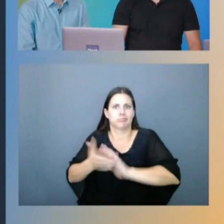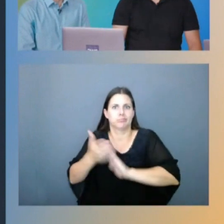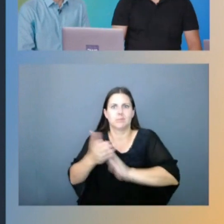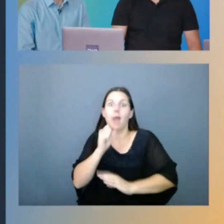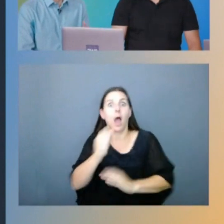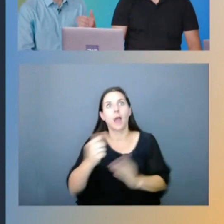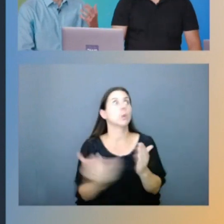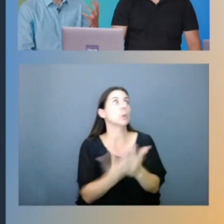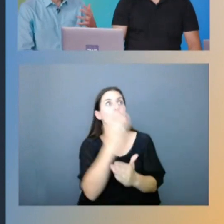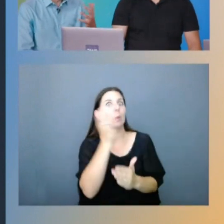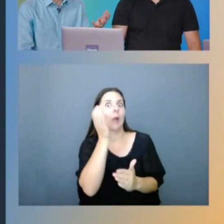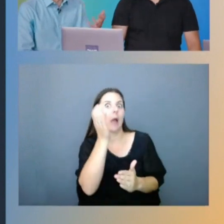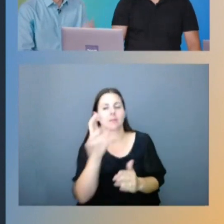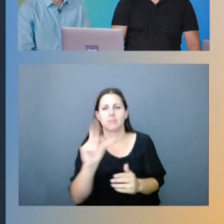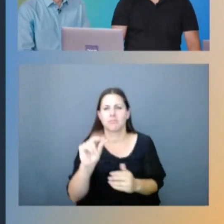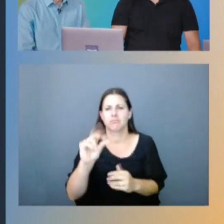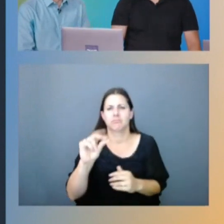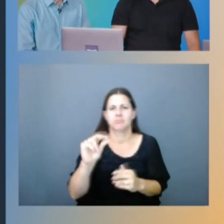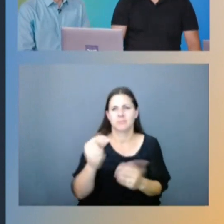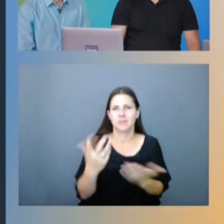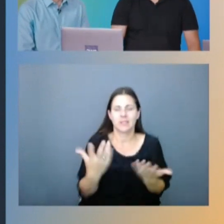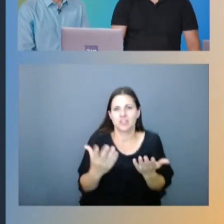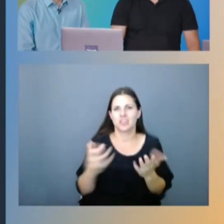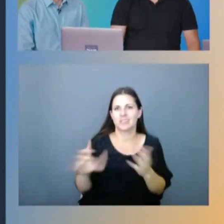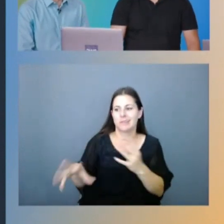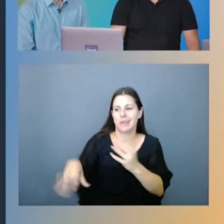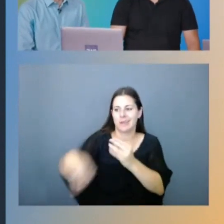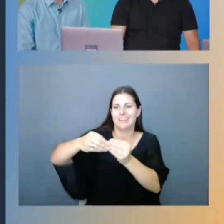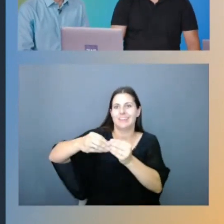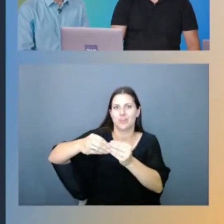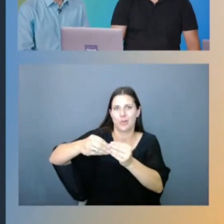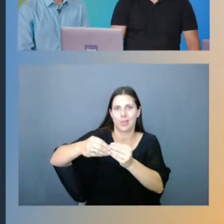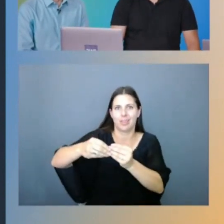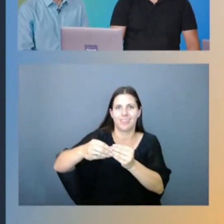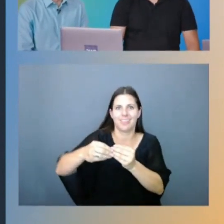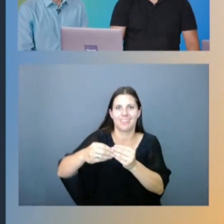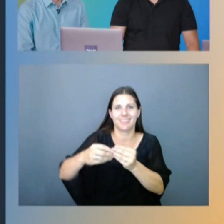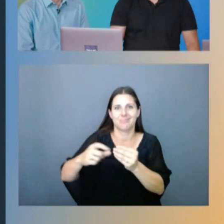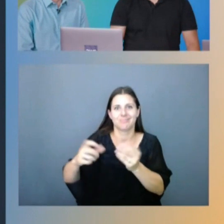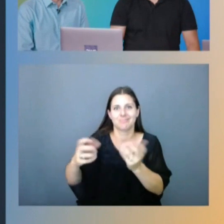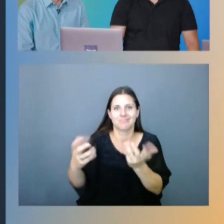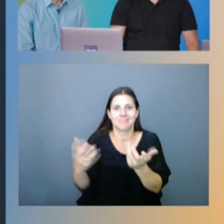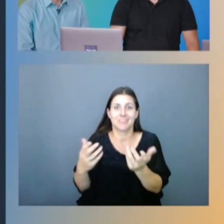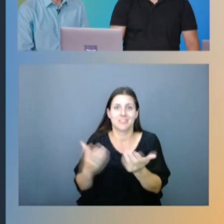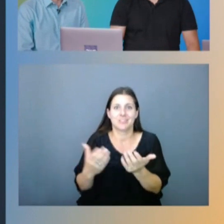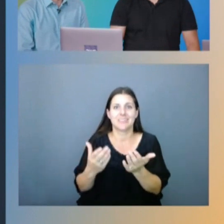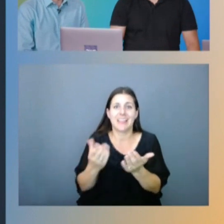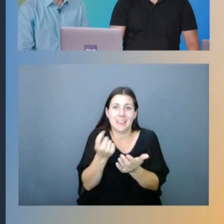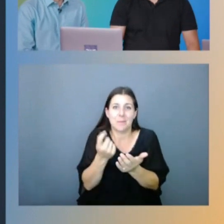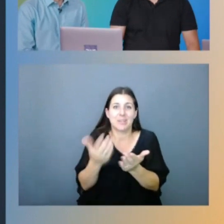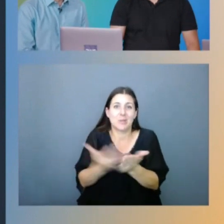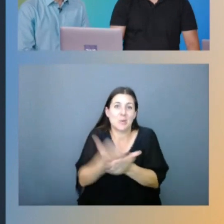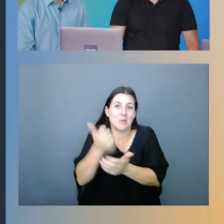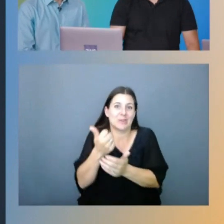I think it's just in addition to and it's just new, a little bit newer to the cloud is where we are.